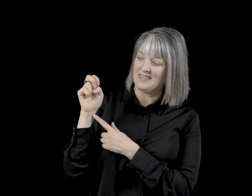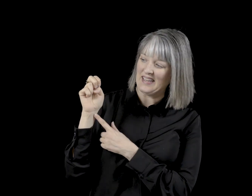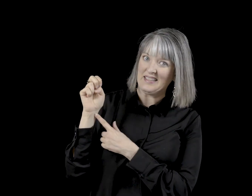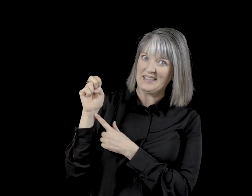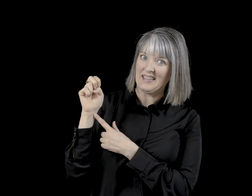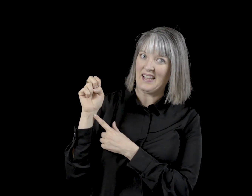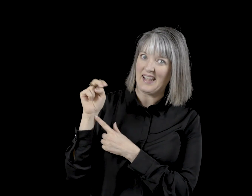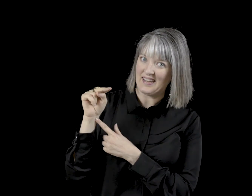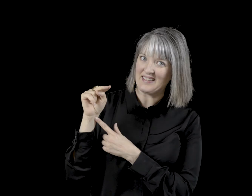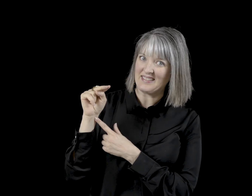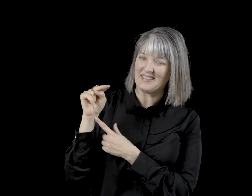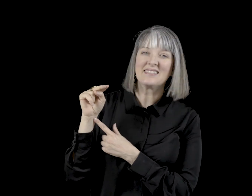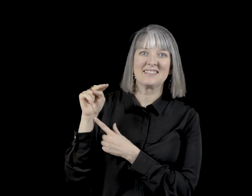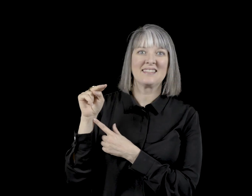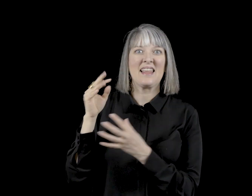This new E to an N